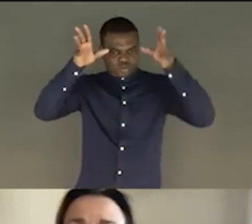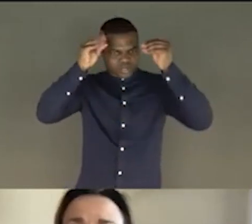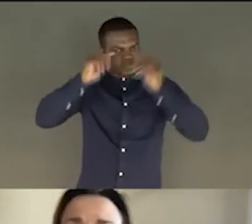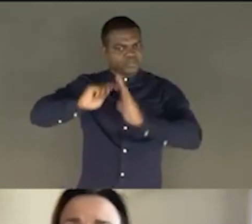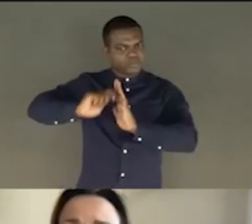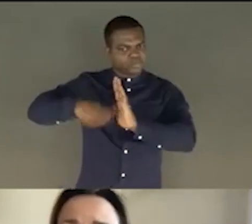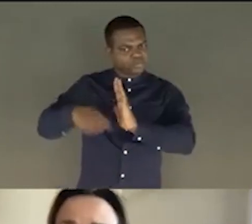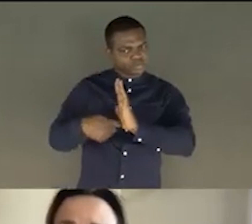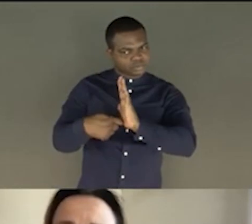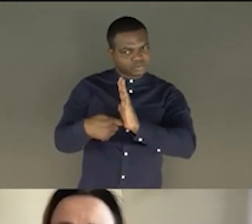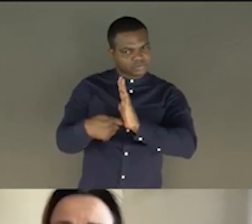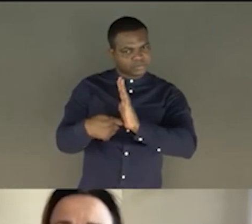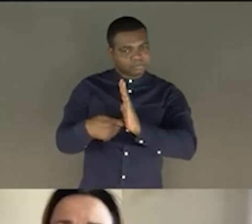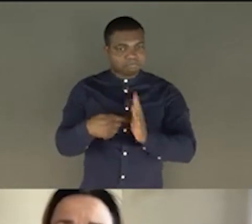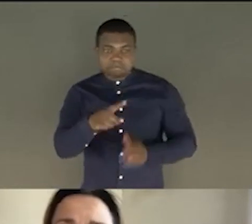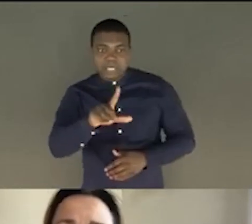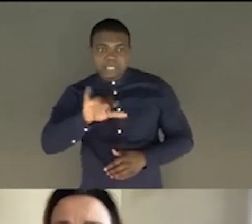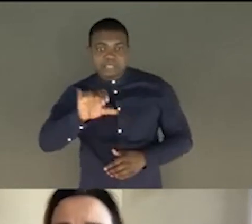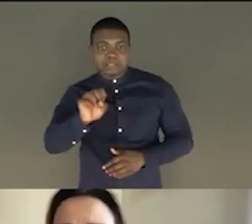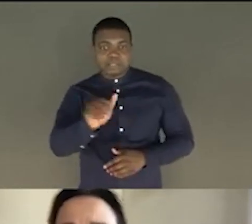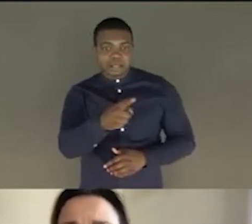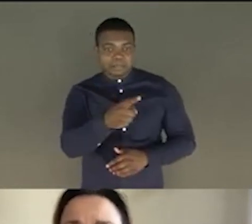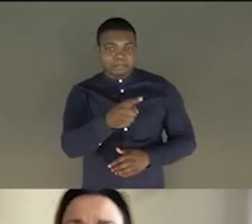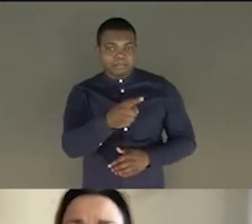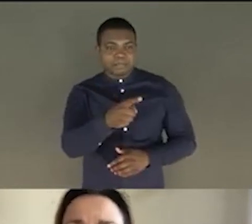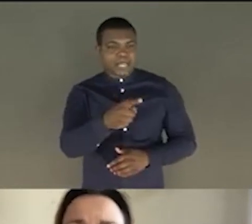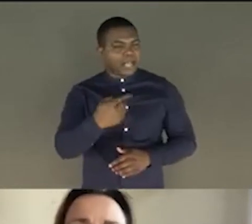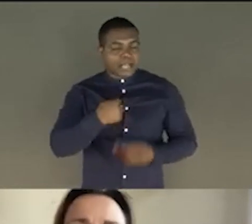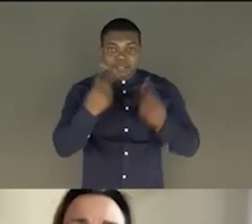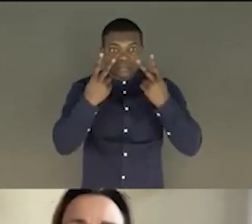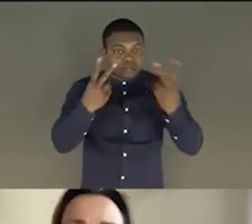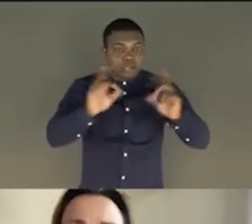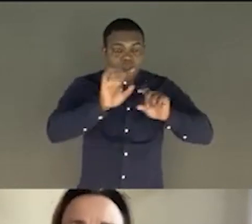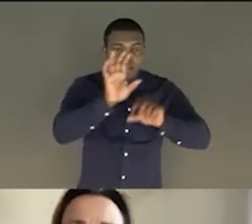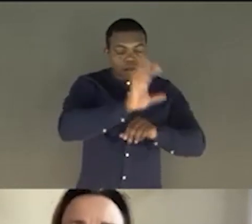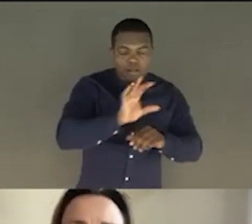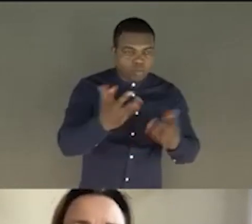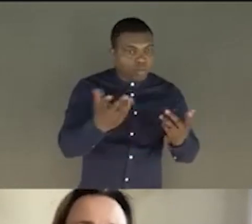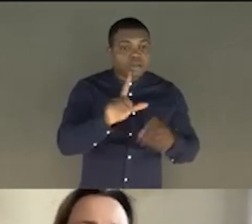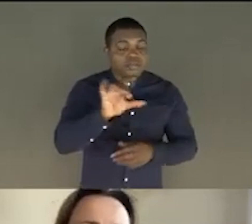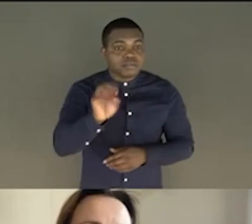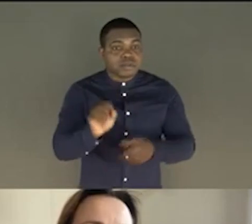So do the vocabulary tool tips work on mobile devices too? I like the idea of a vocabulary list on the page.